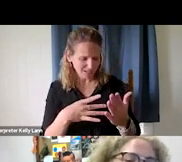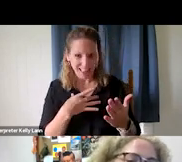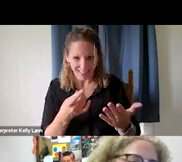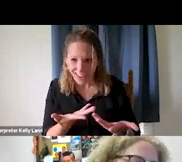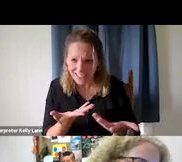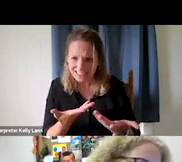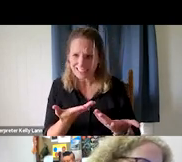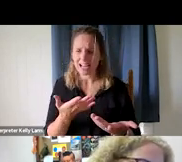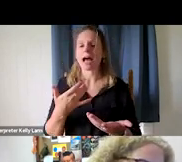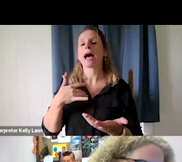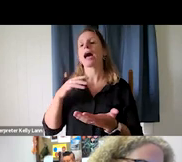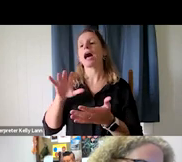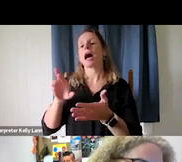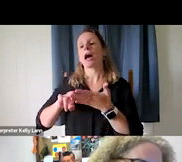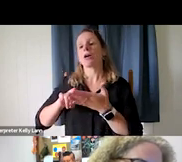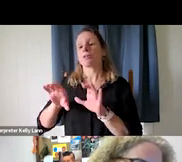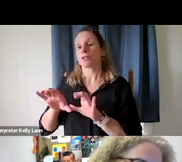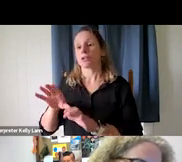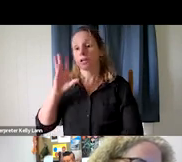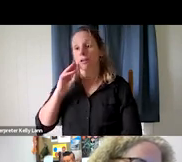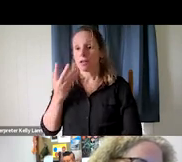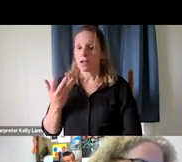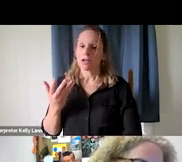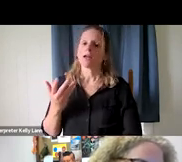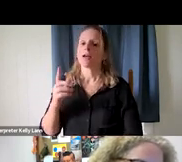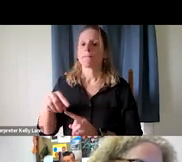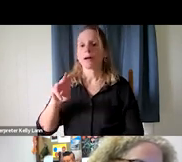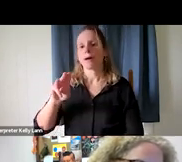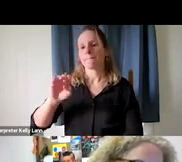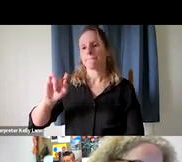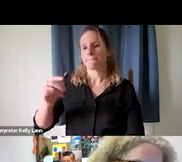I've done research on methamphetamine long-term use